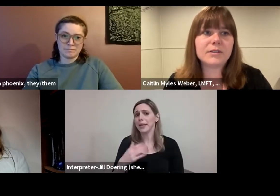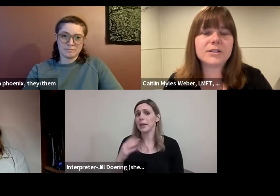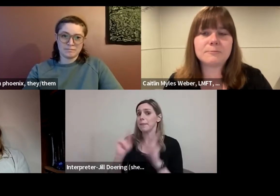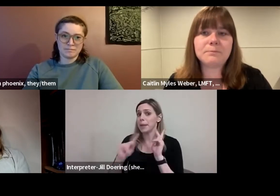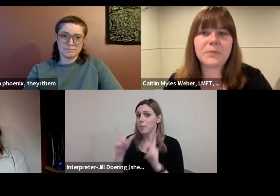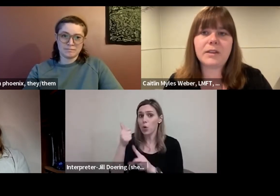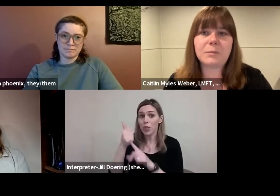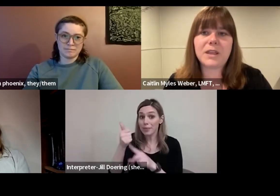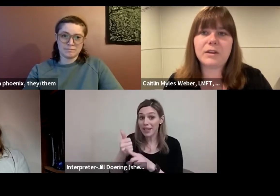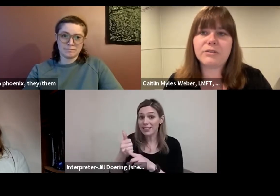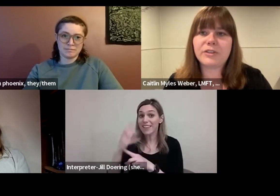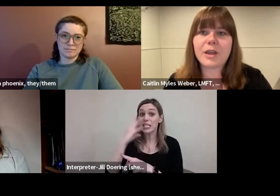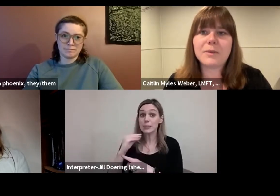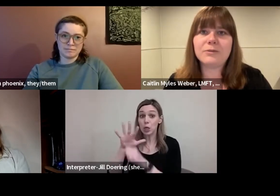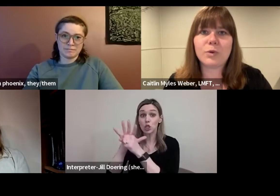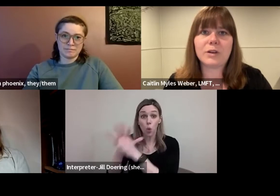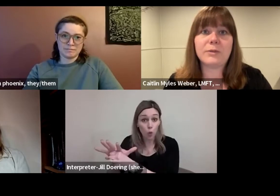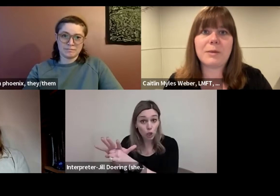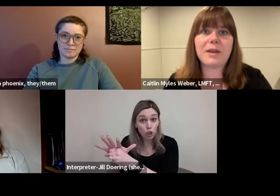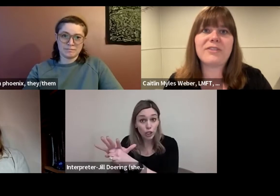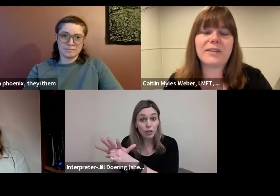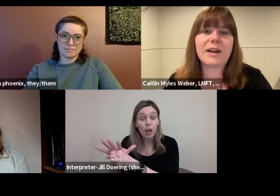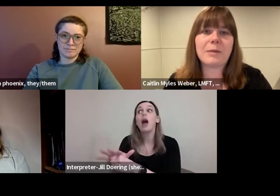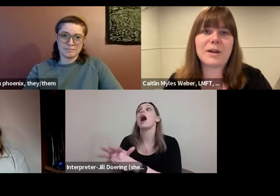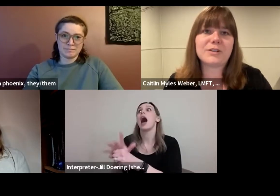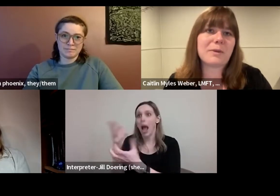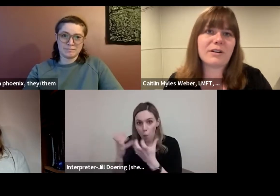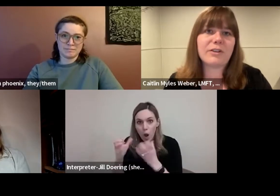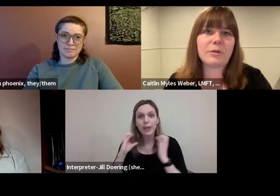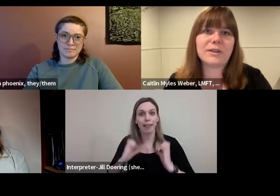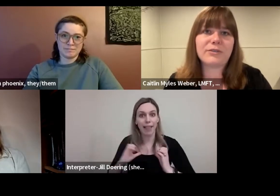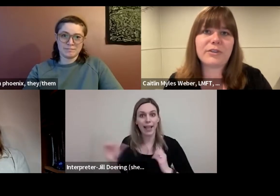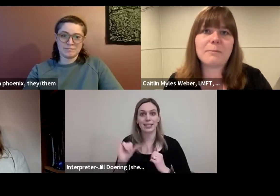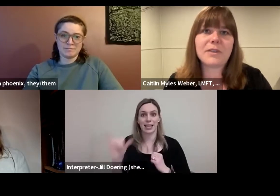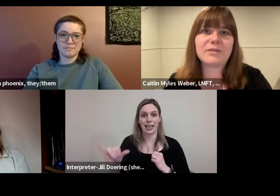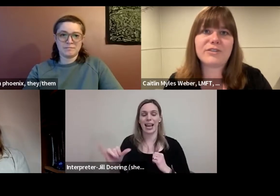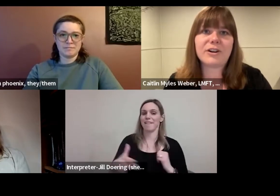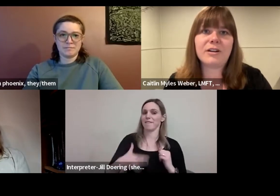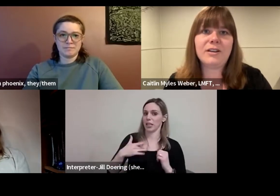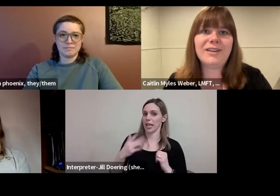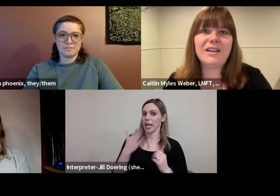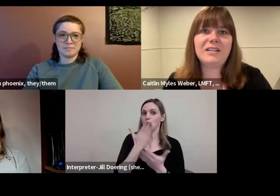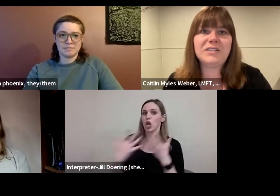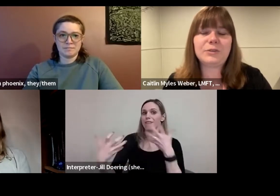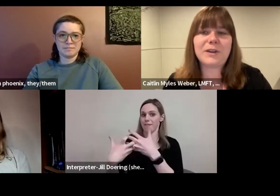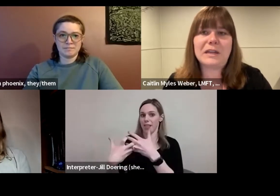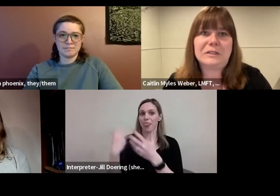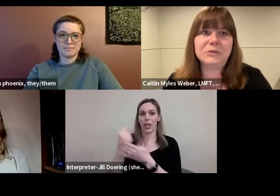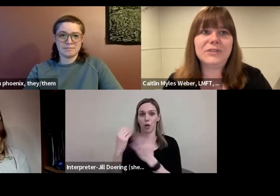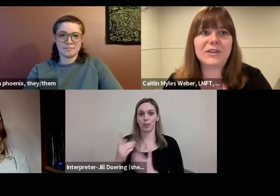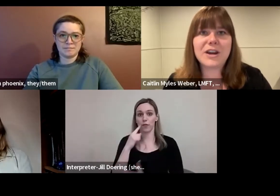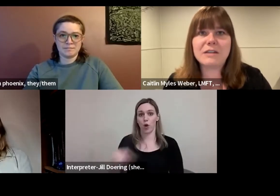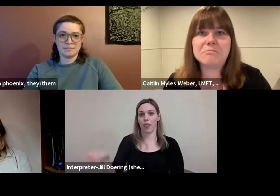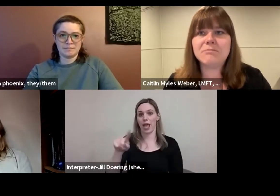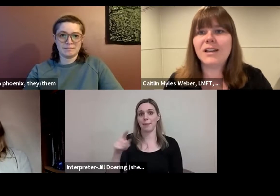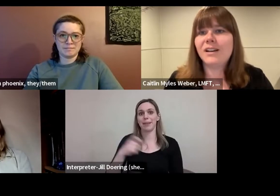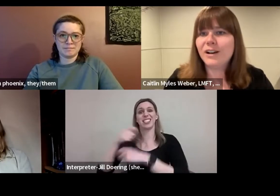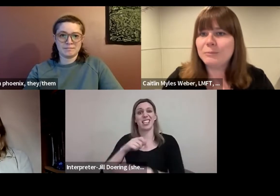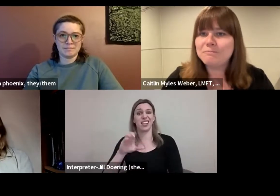and I like being there for them and working with them. I find that I'm a much better therapist for them than for cis white head dudes, sorry.